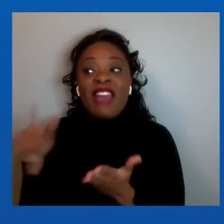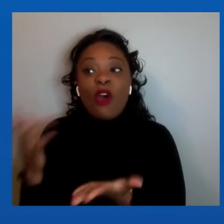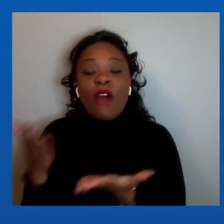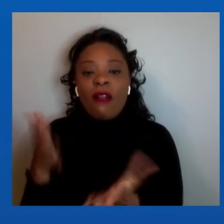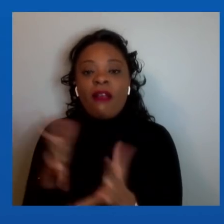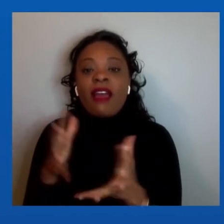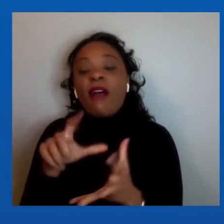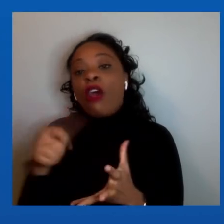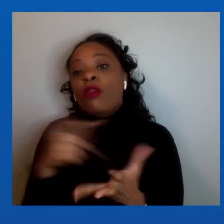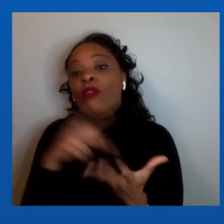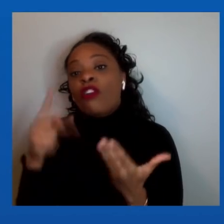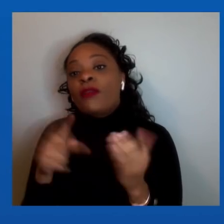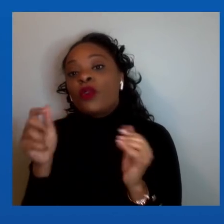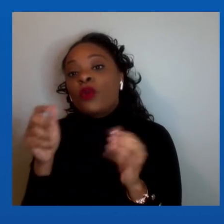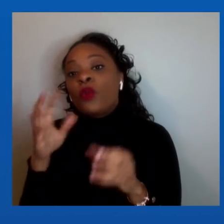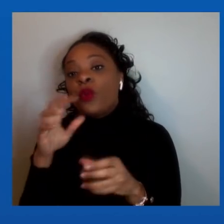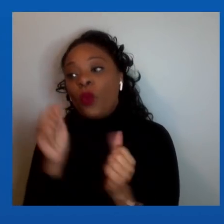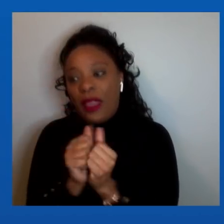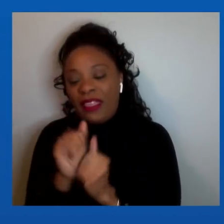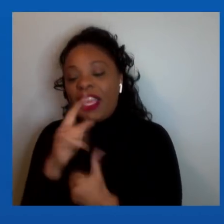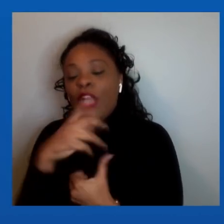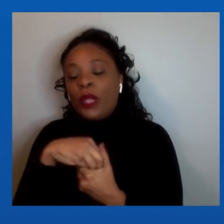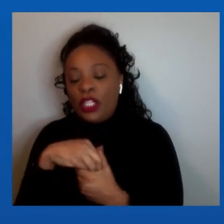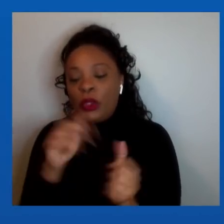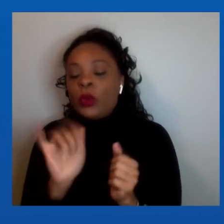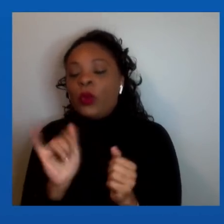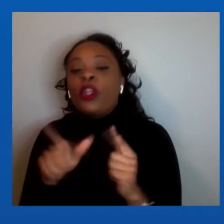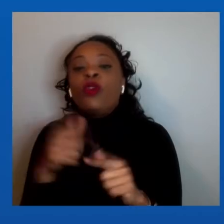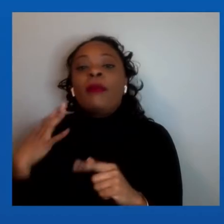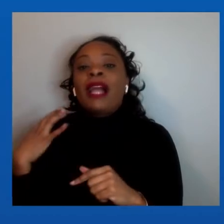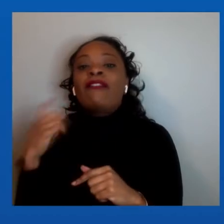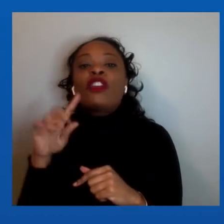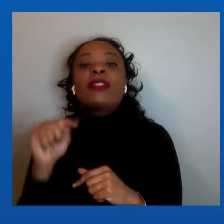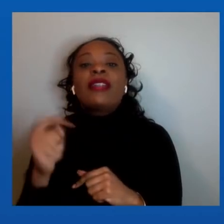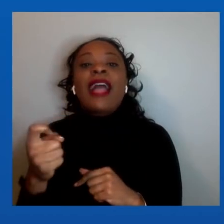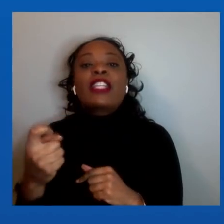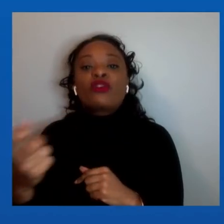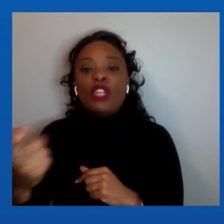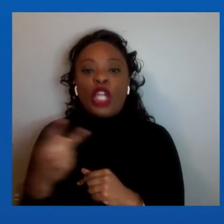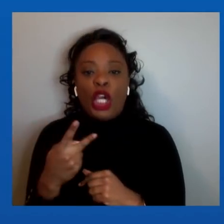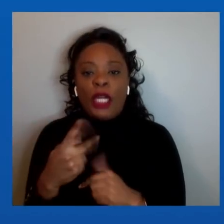with it as well. When you apply for your tax return is very important